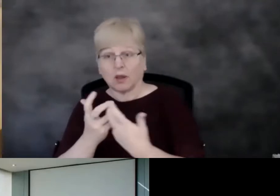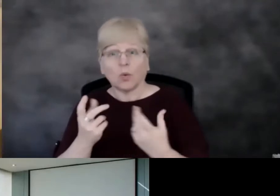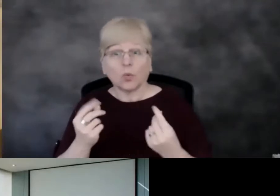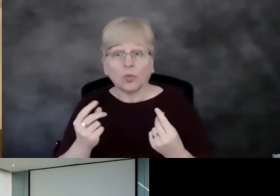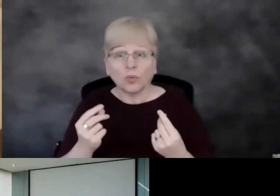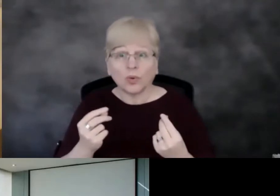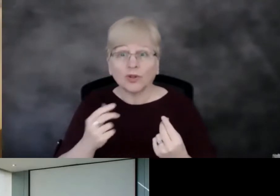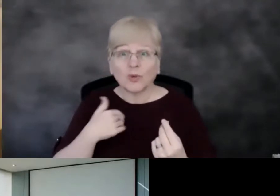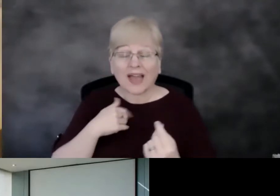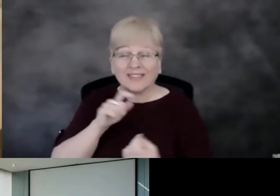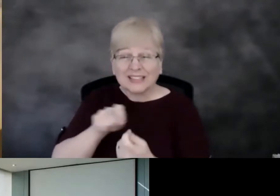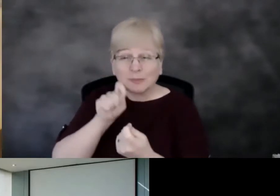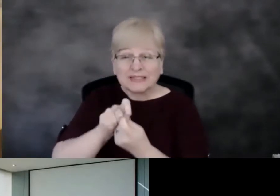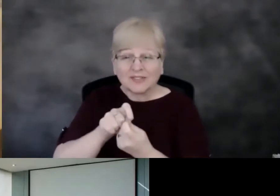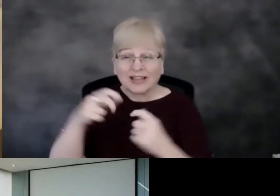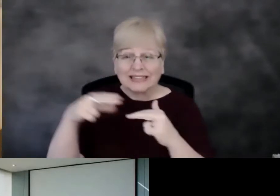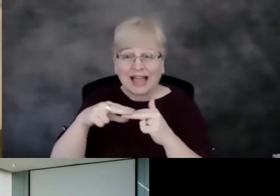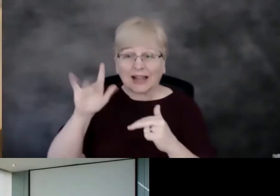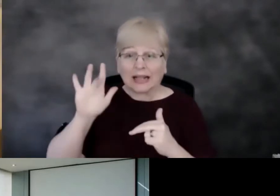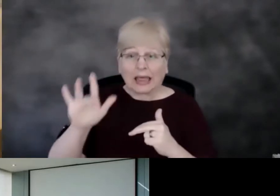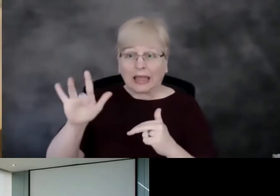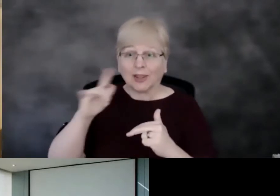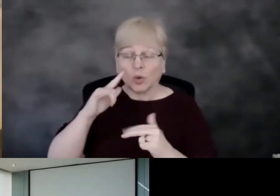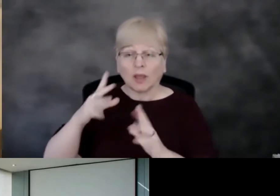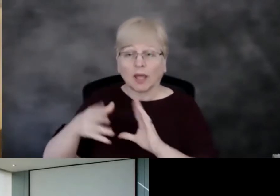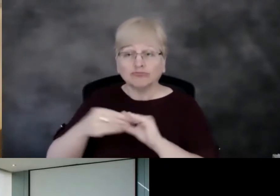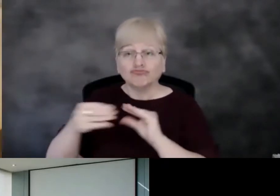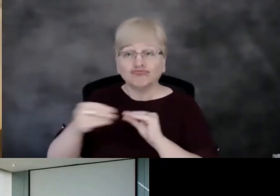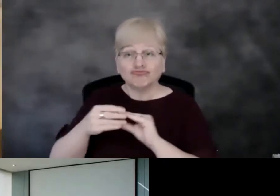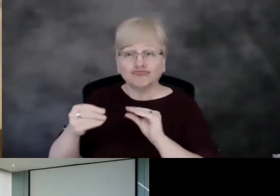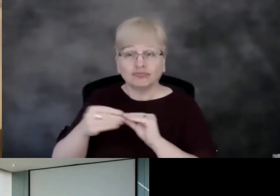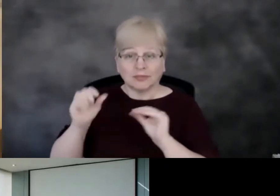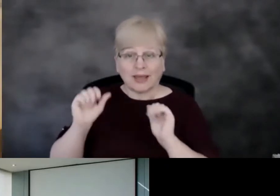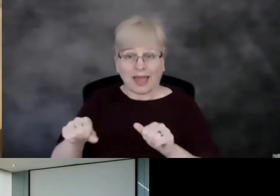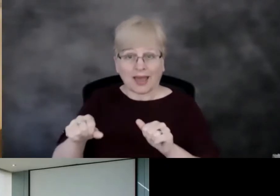but we encourage you to do a brief three to five minute overall narration